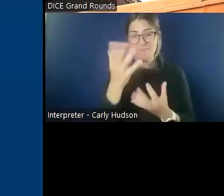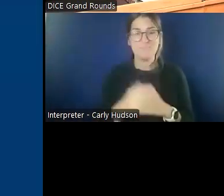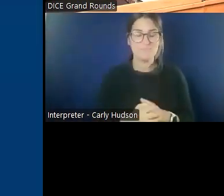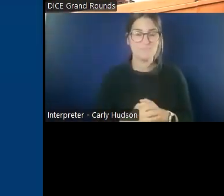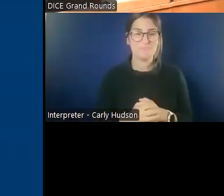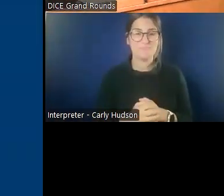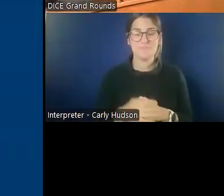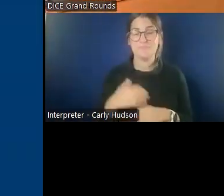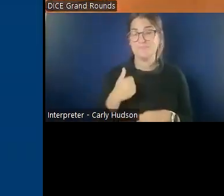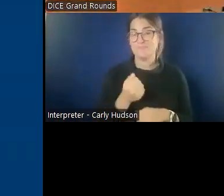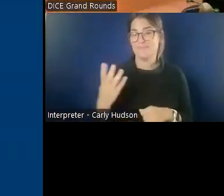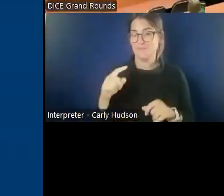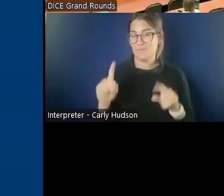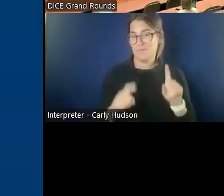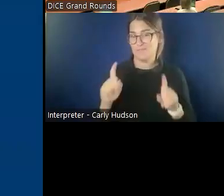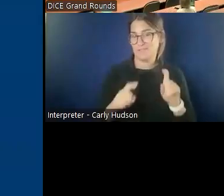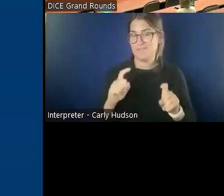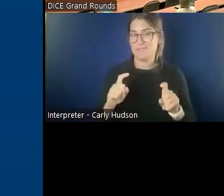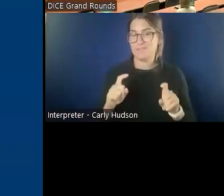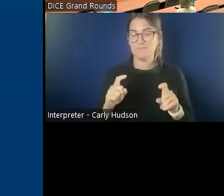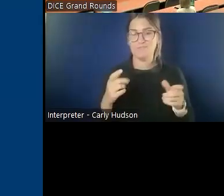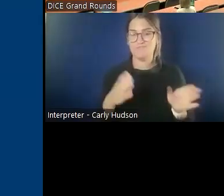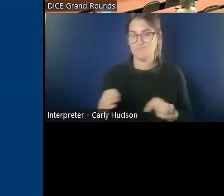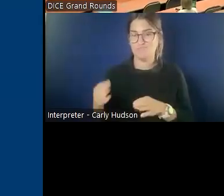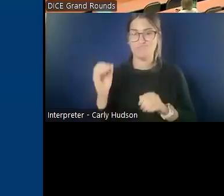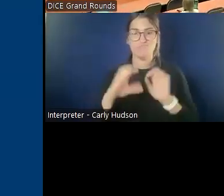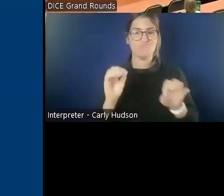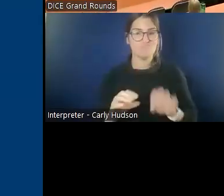few questions here that we already have in advance so I'll just go ahead and ask those and feel free